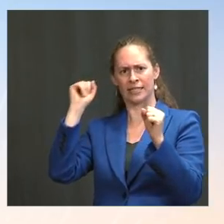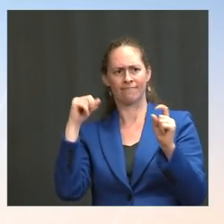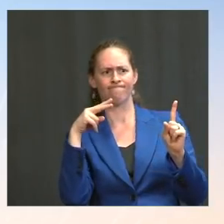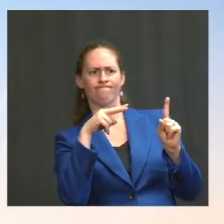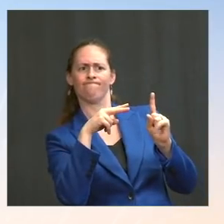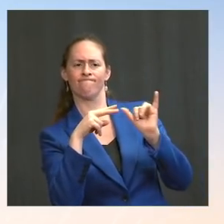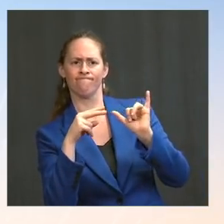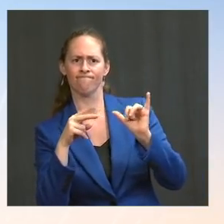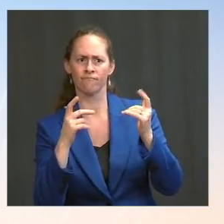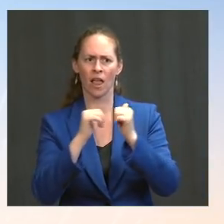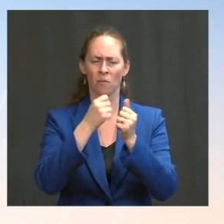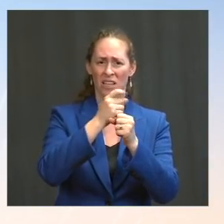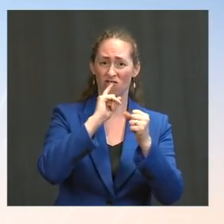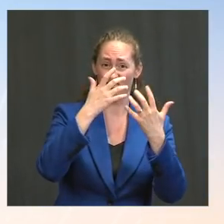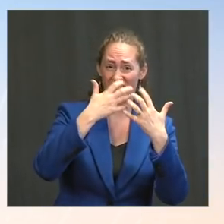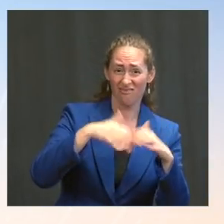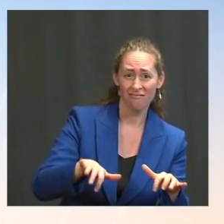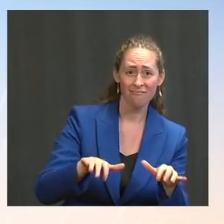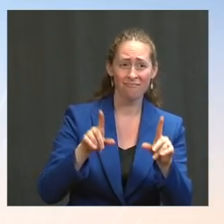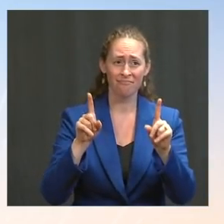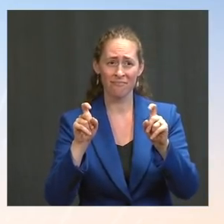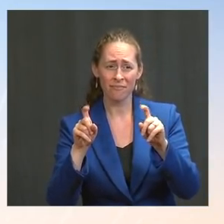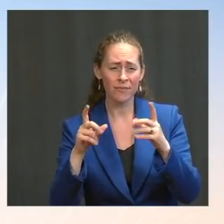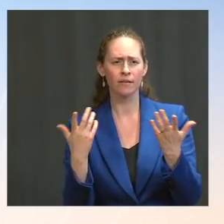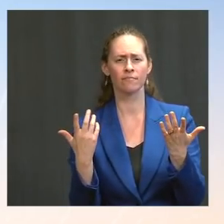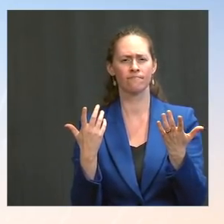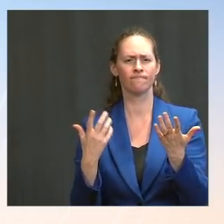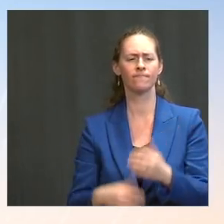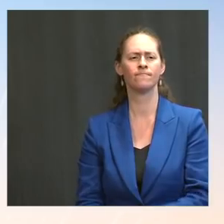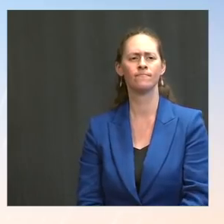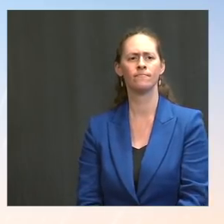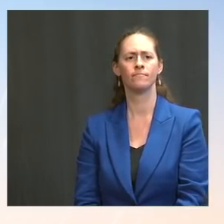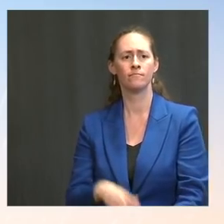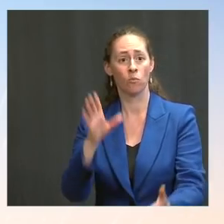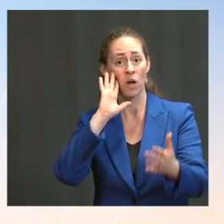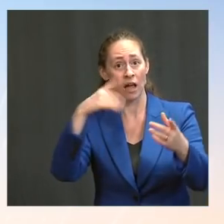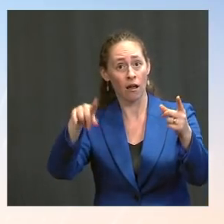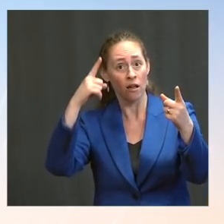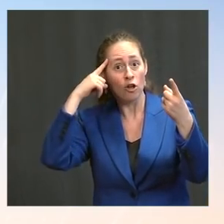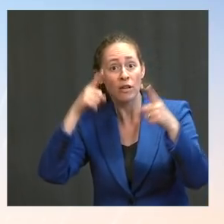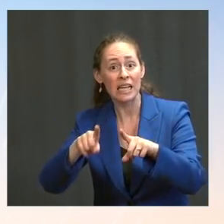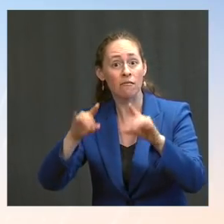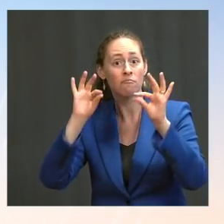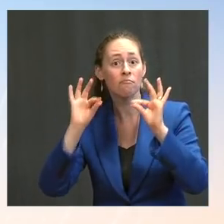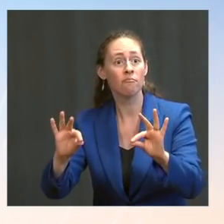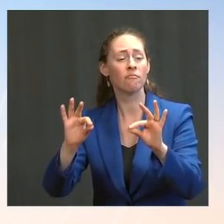How do you actually get to an agreement if you're not sure that things have been diverted along the way?